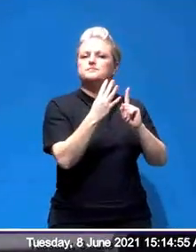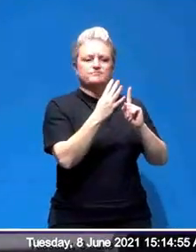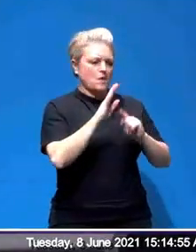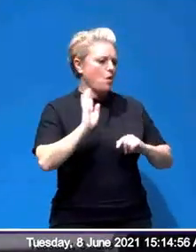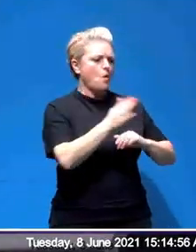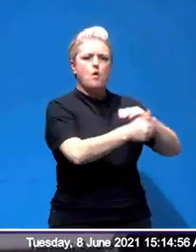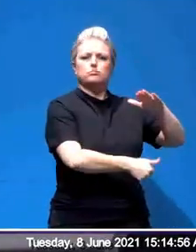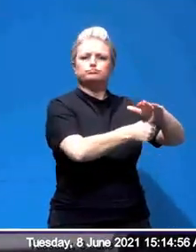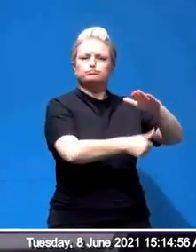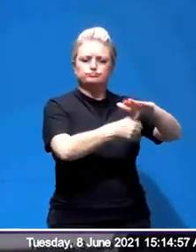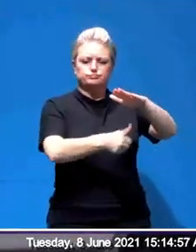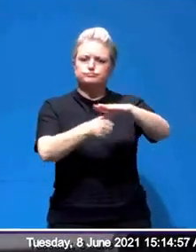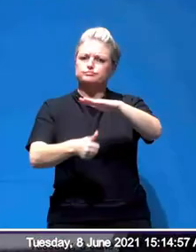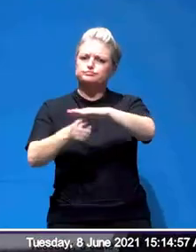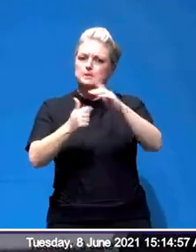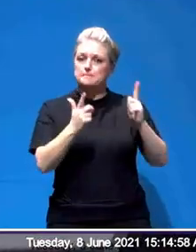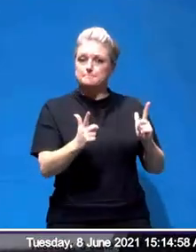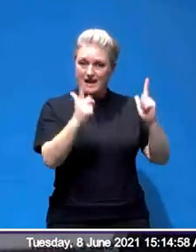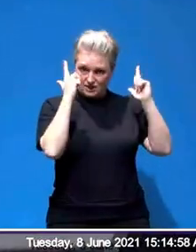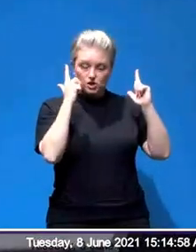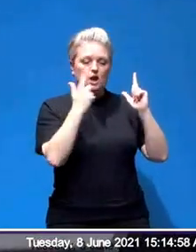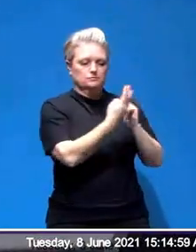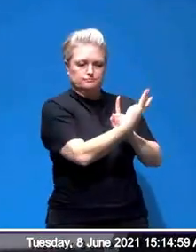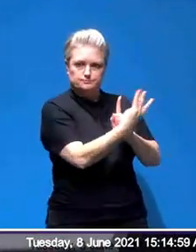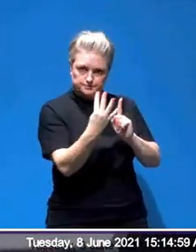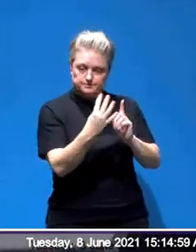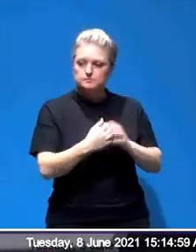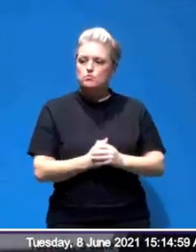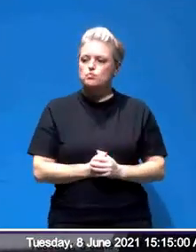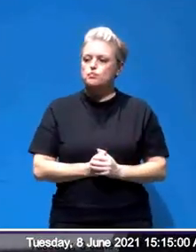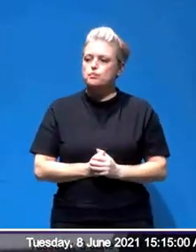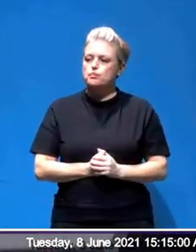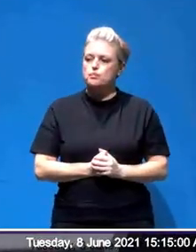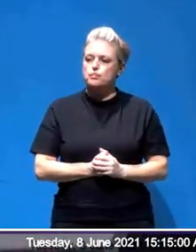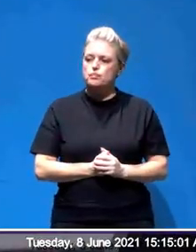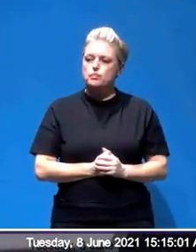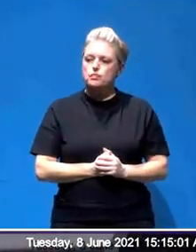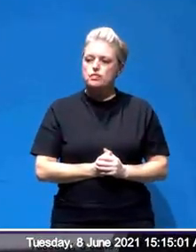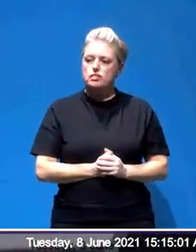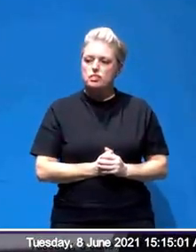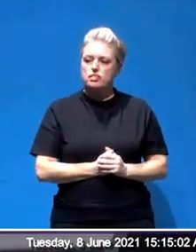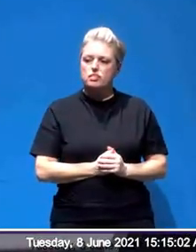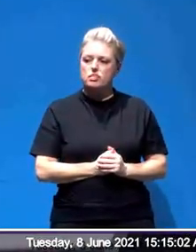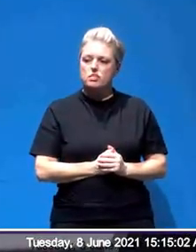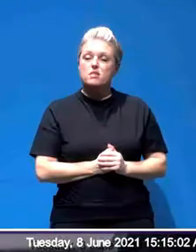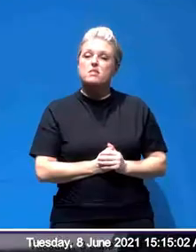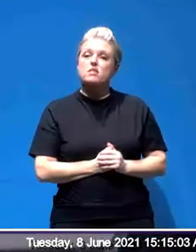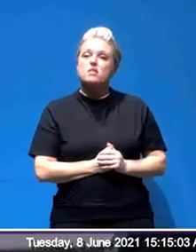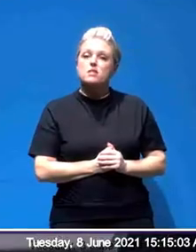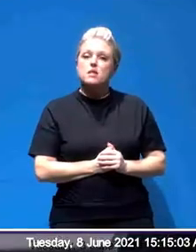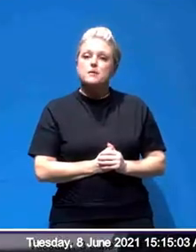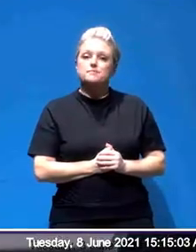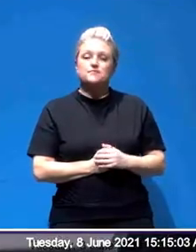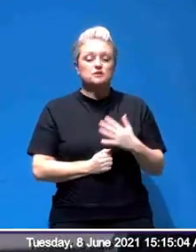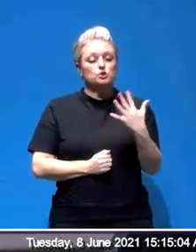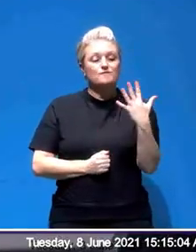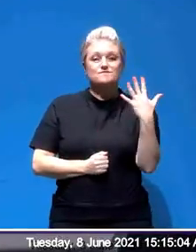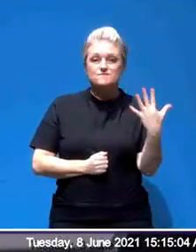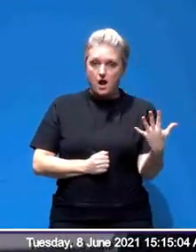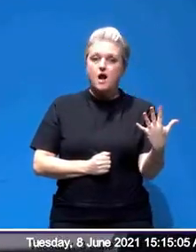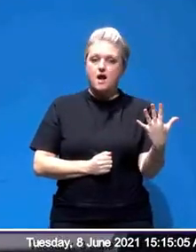place, so there were about five Area Managers plus two Regional Managers that